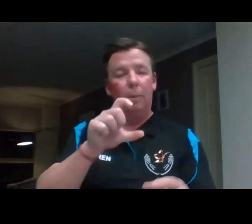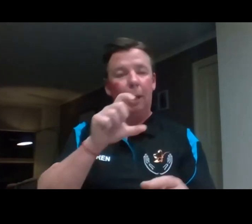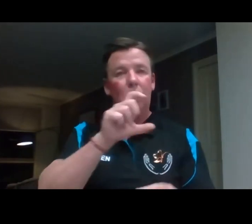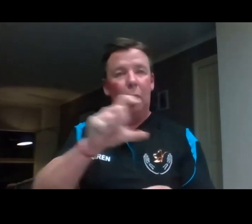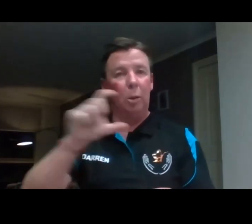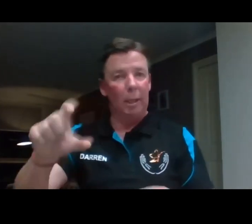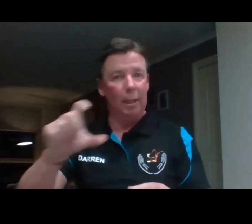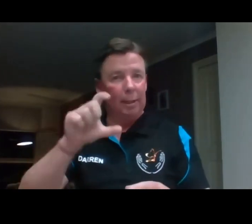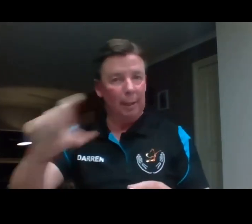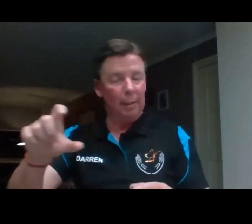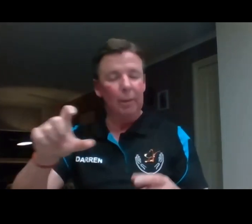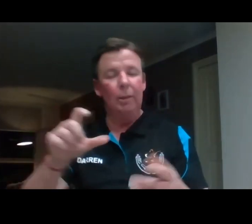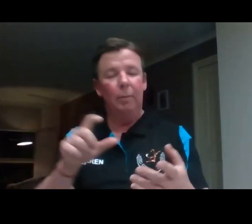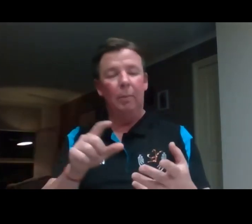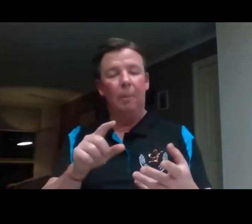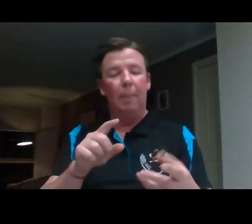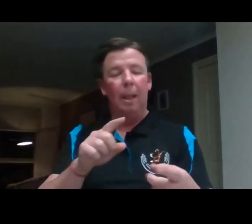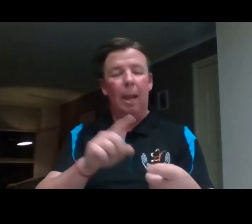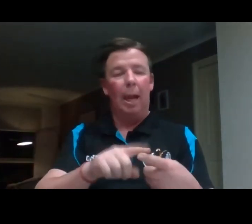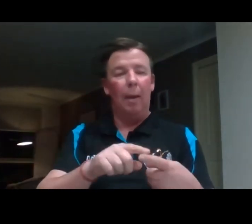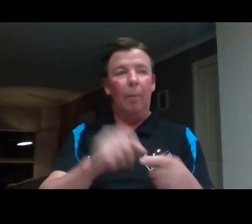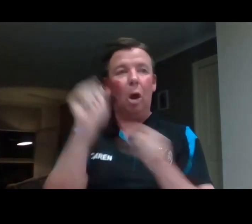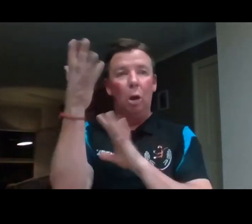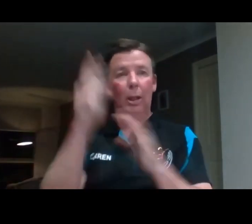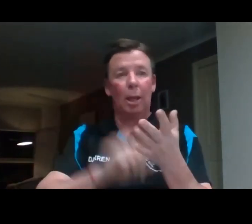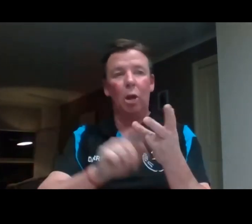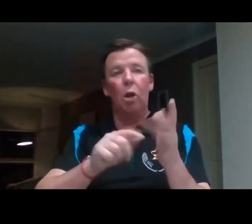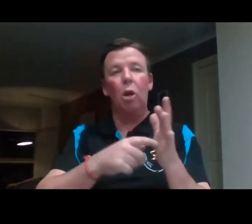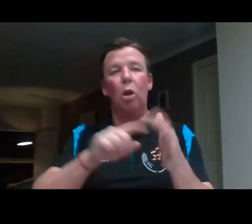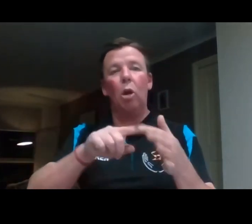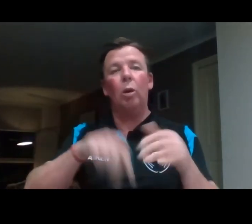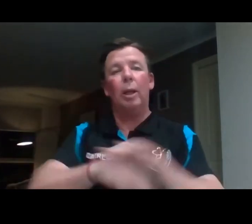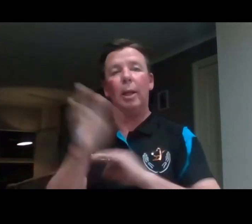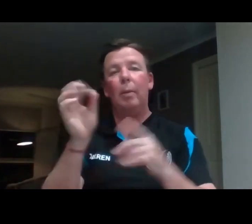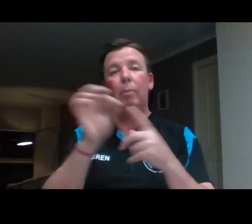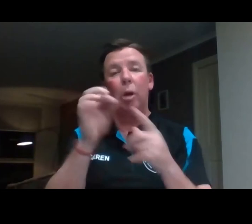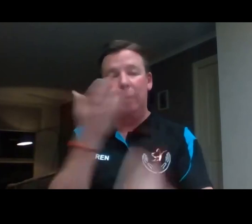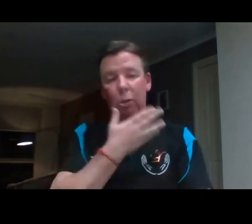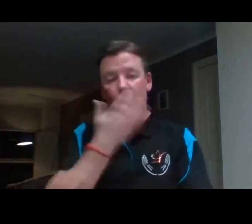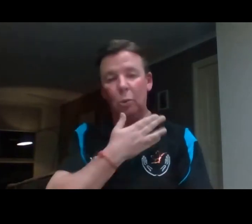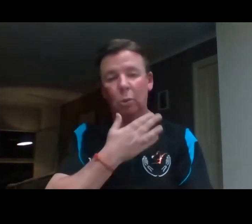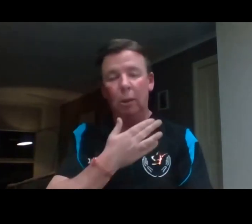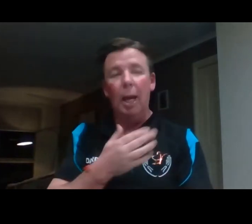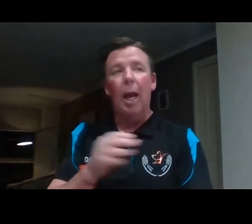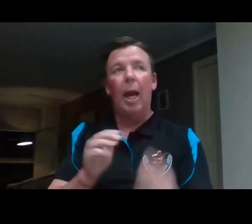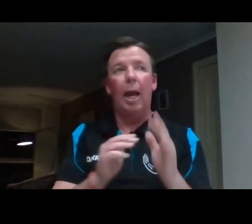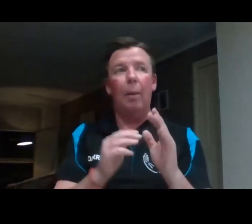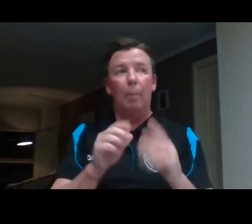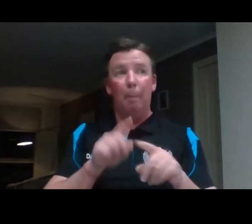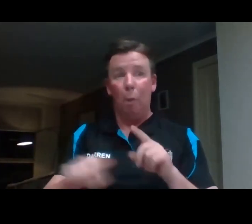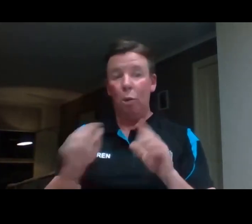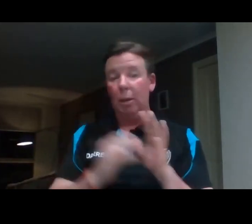I have 15 teachers working for me.